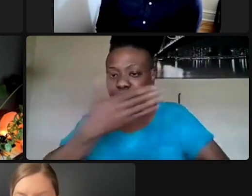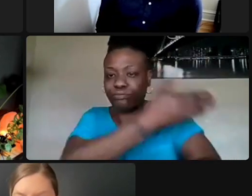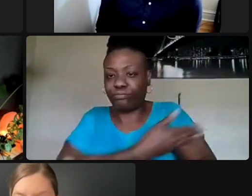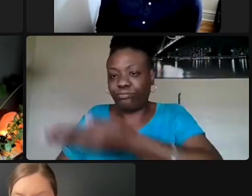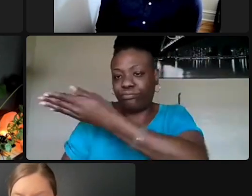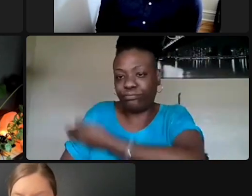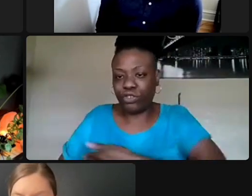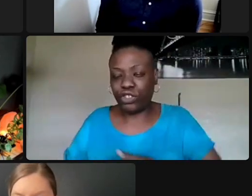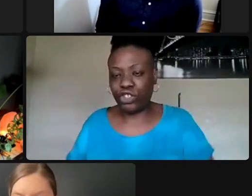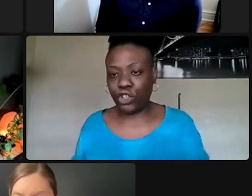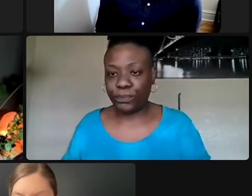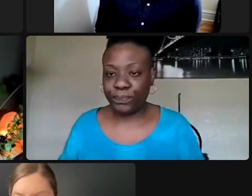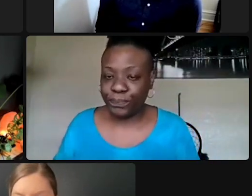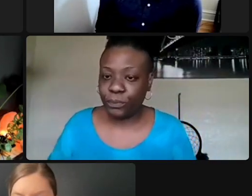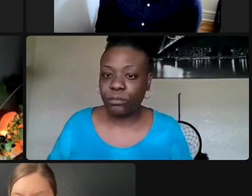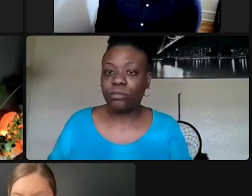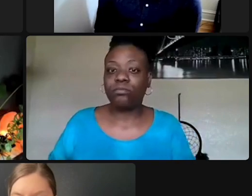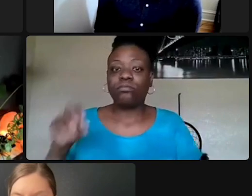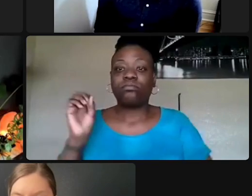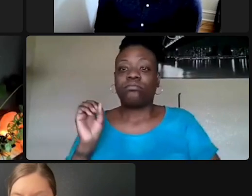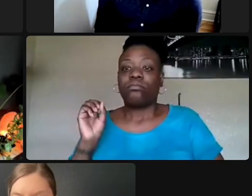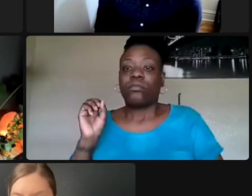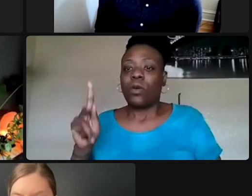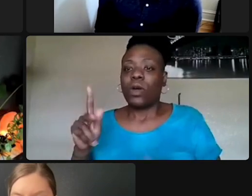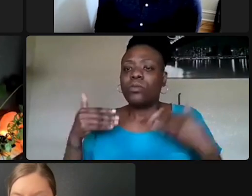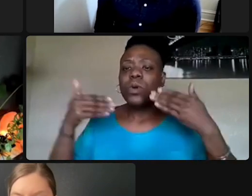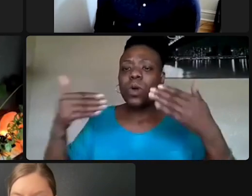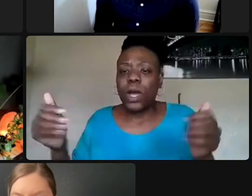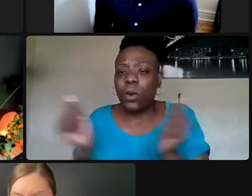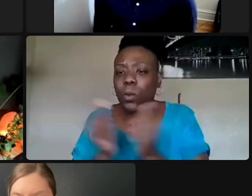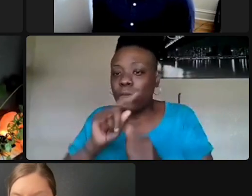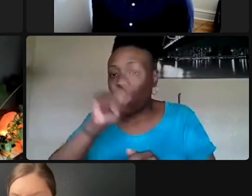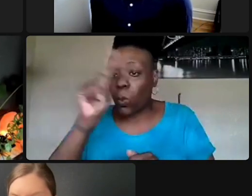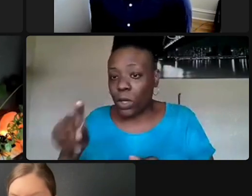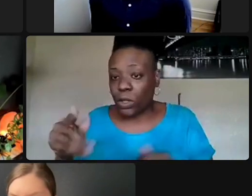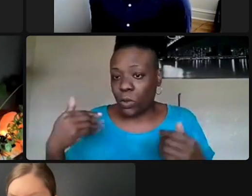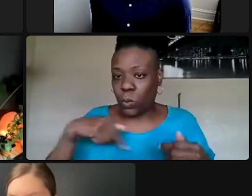I have a teal-colored short sleeve shirt on as well.